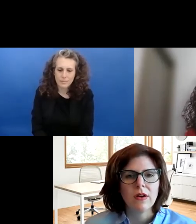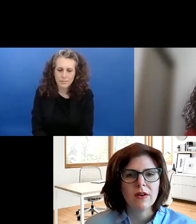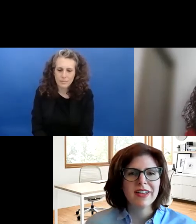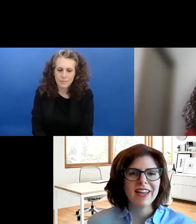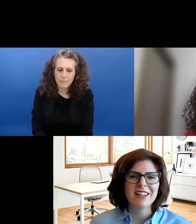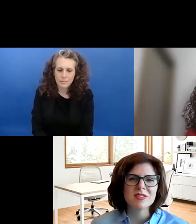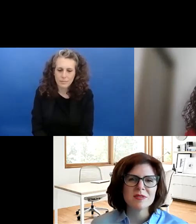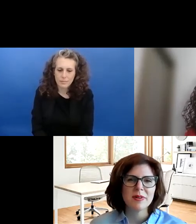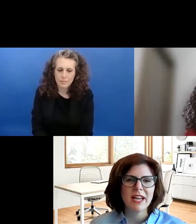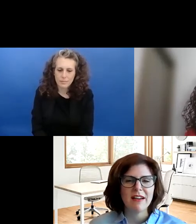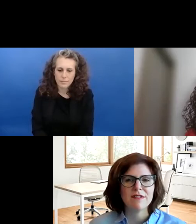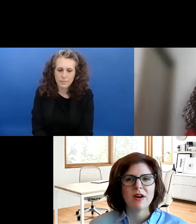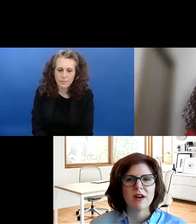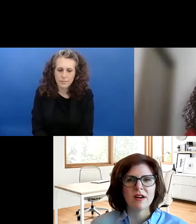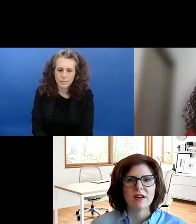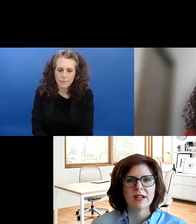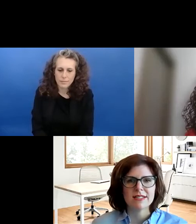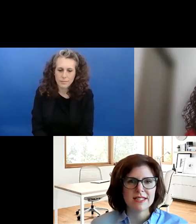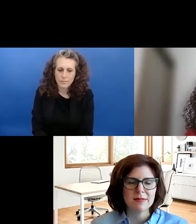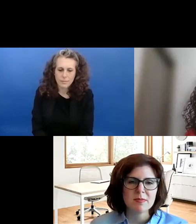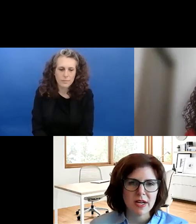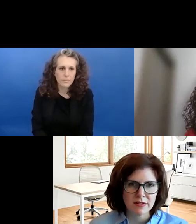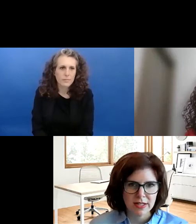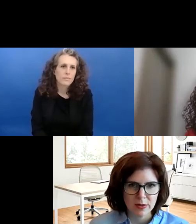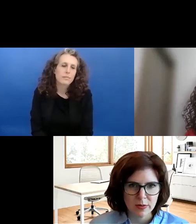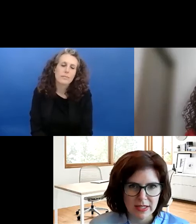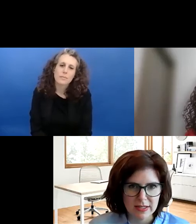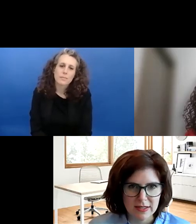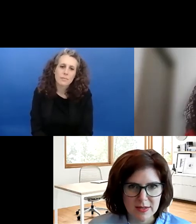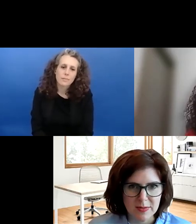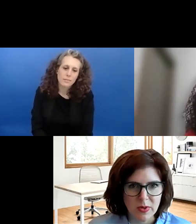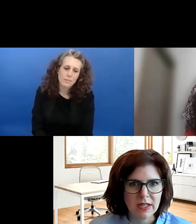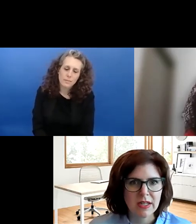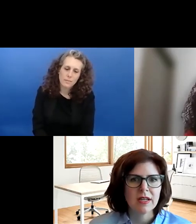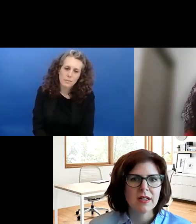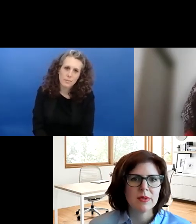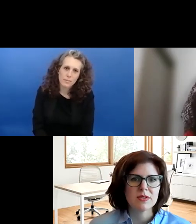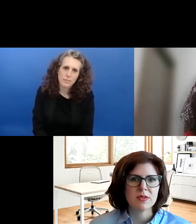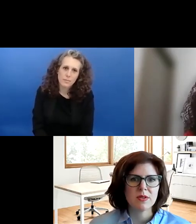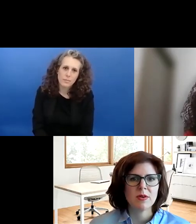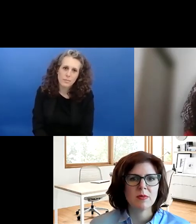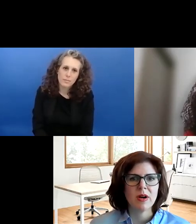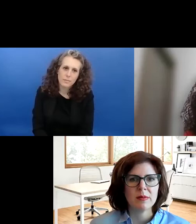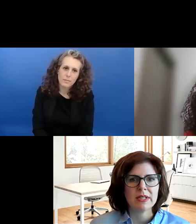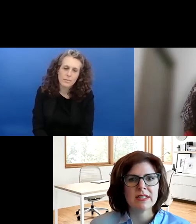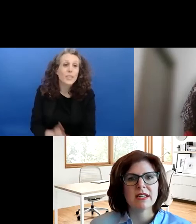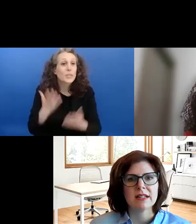okay and we have our esteemed moderator with us this morning mr mohammed ali